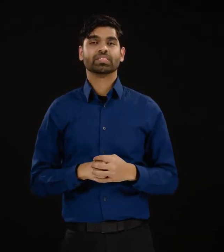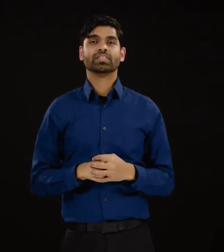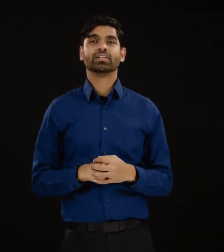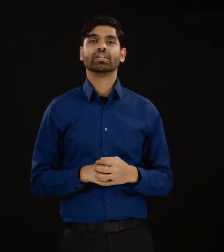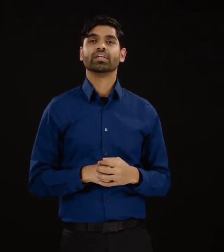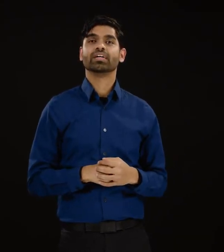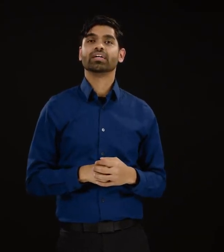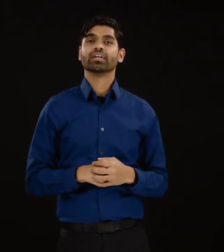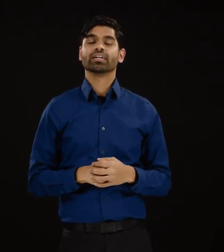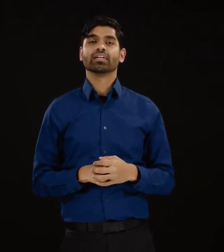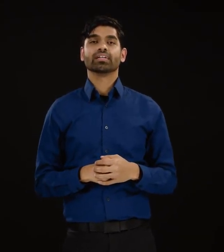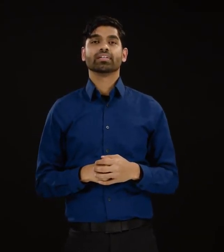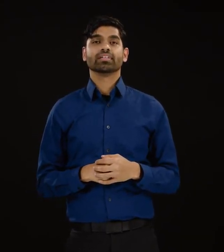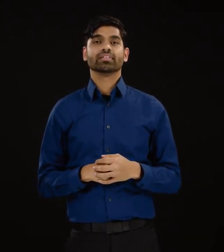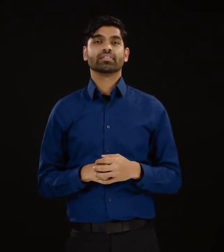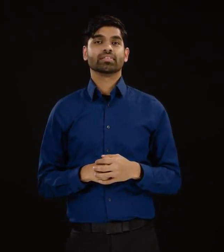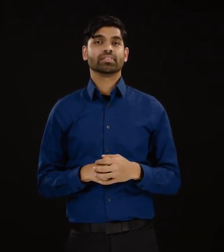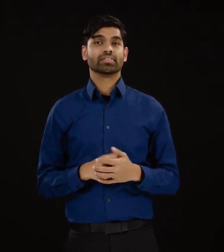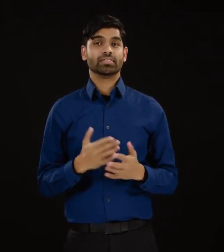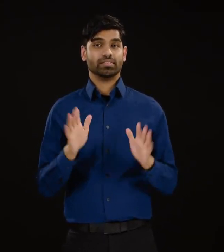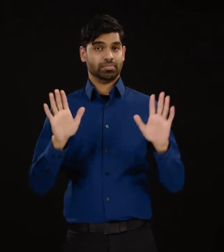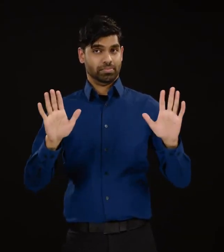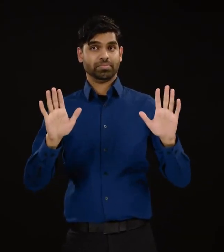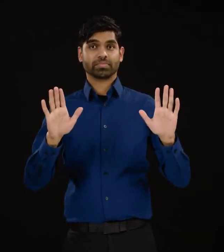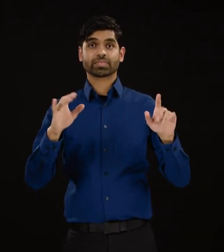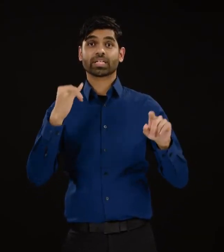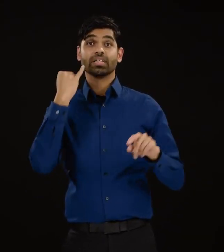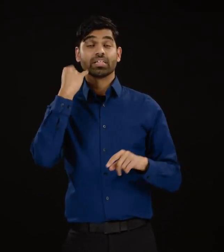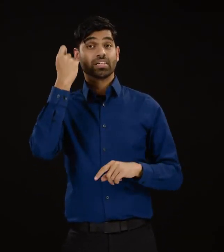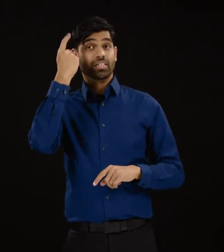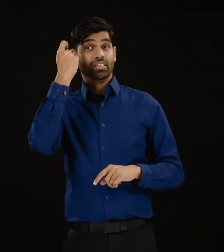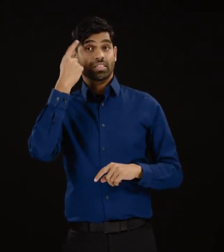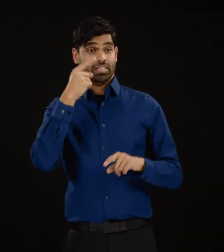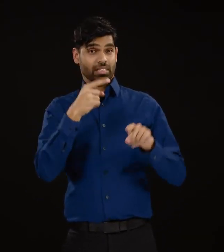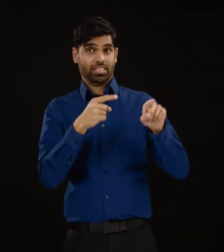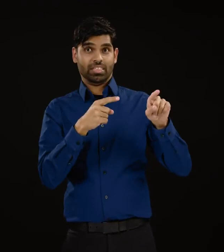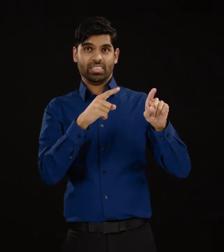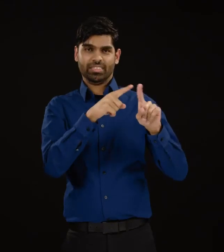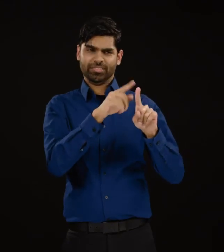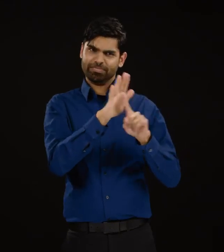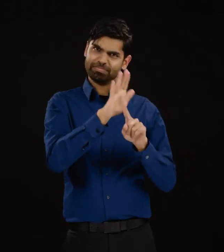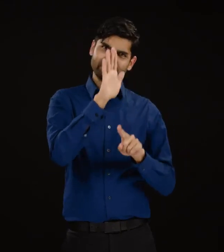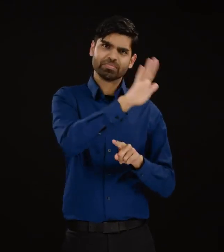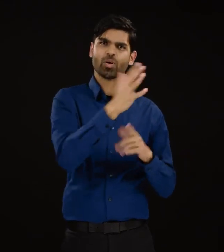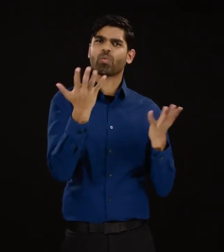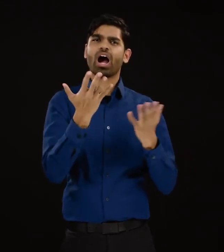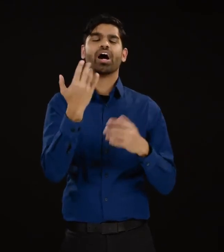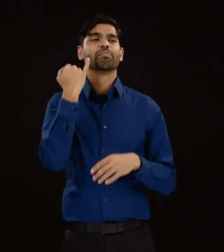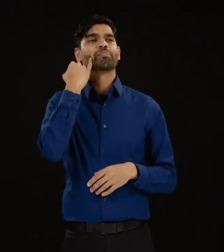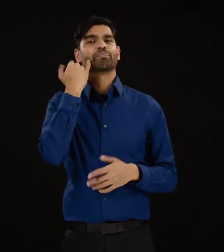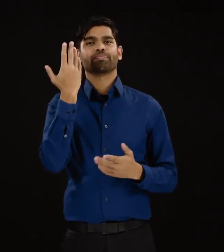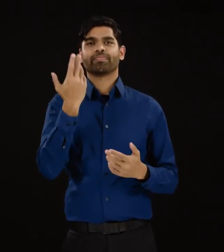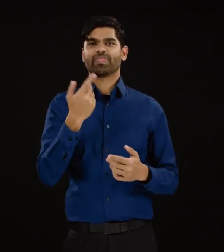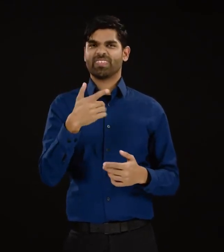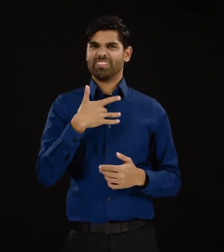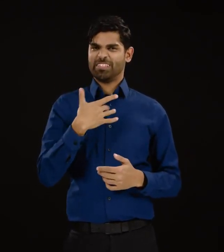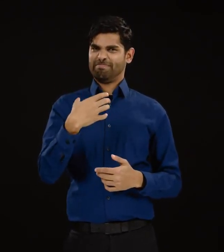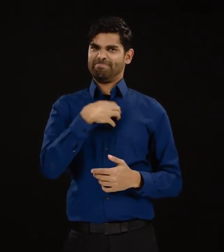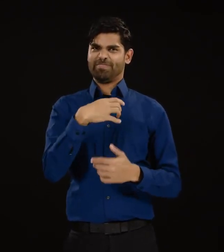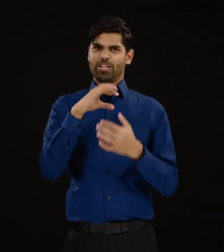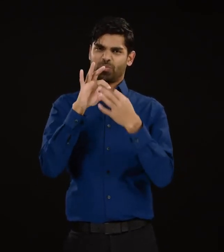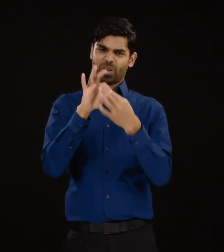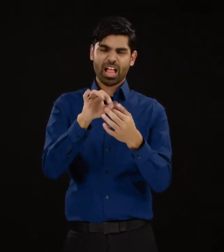Mail: P.O. Box 56067 Minto Place RO, Ottawa, ON, K1R 7Z1